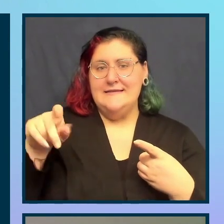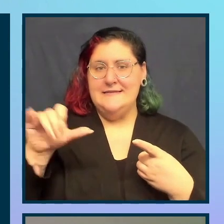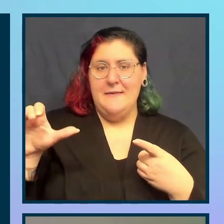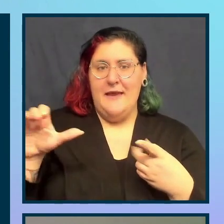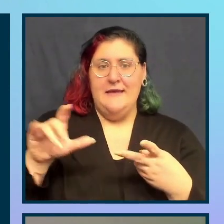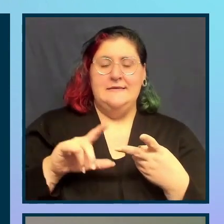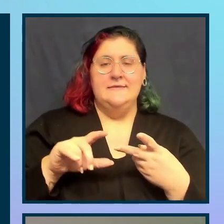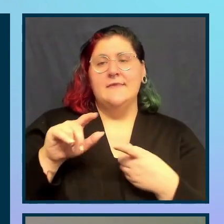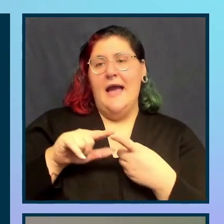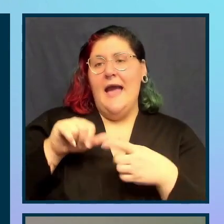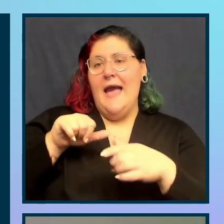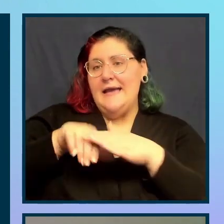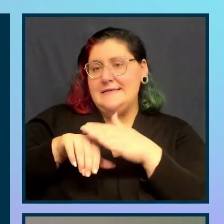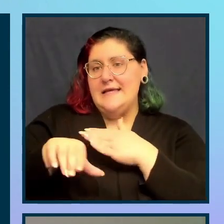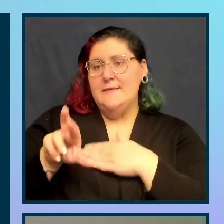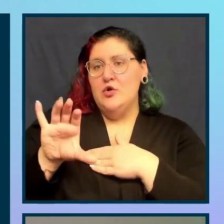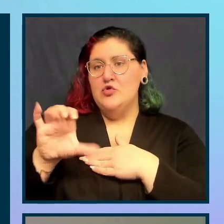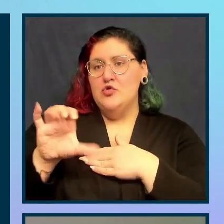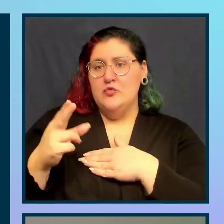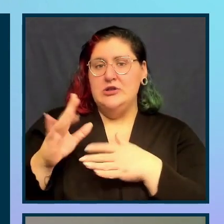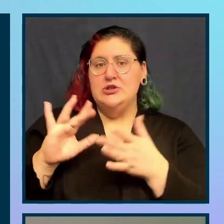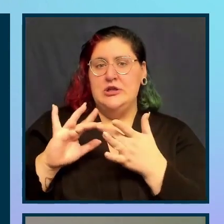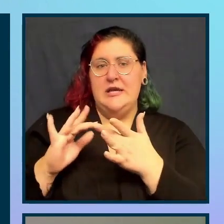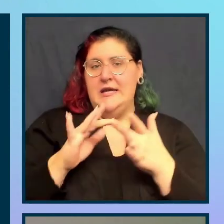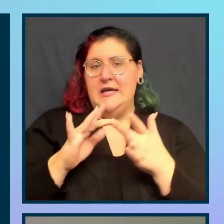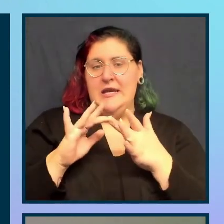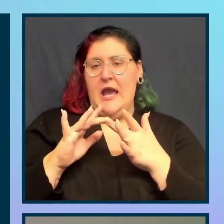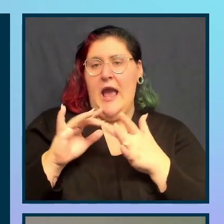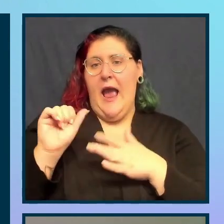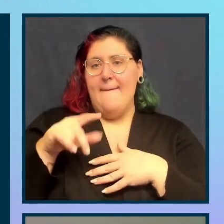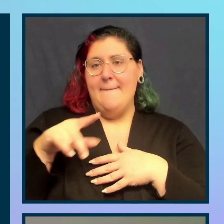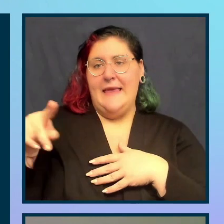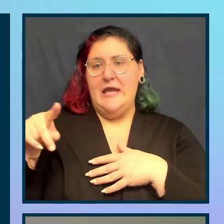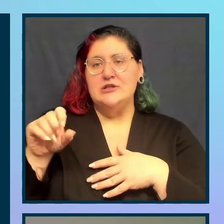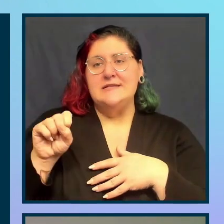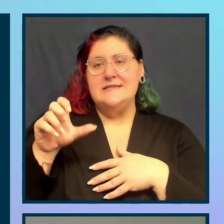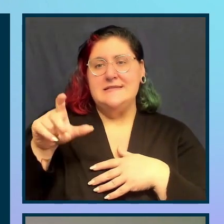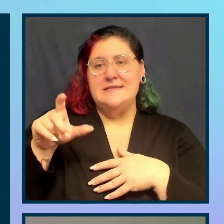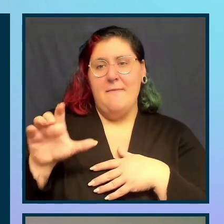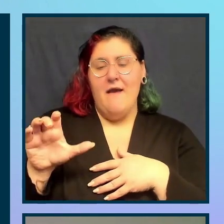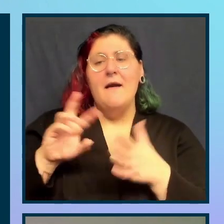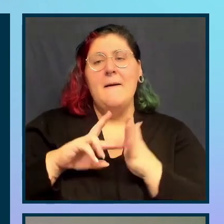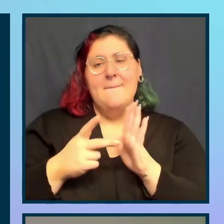which is a set of attributes roles and kind of additions to the HTML language